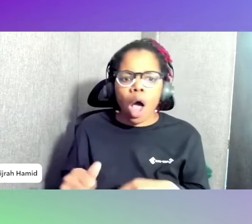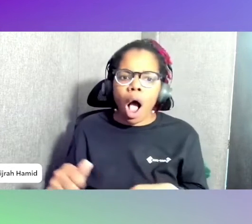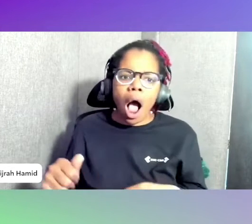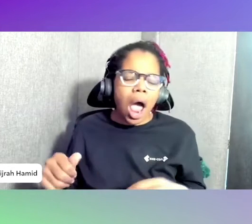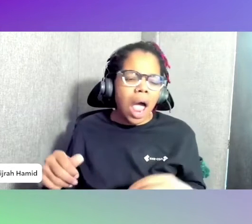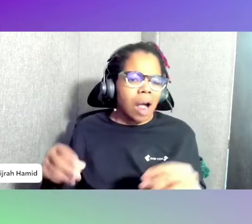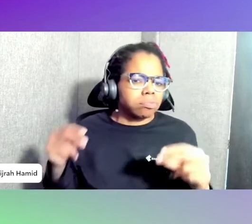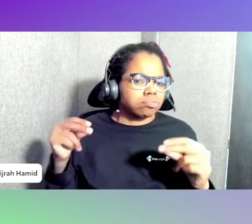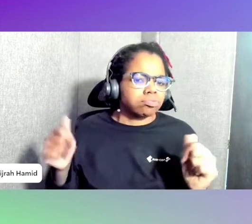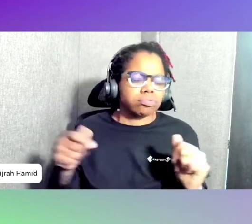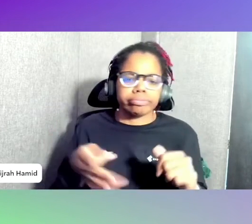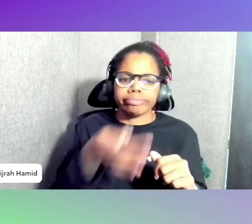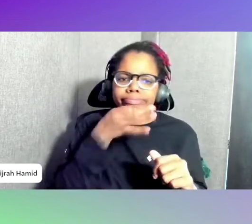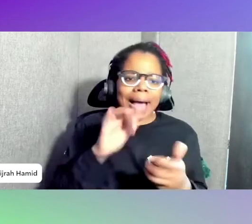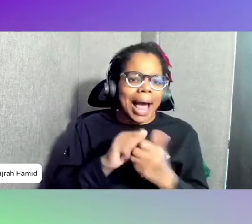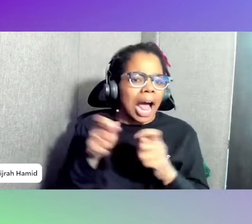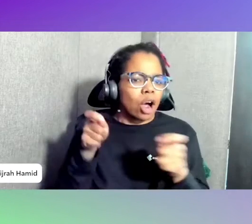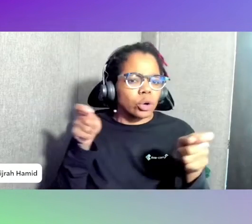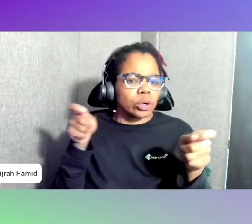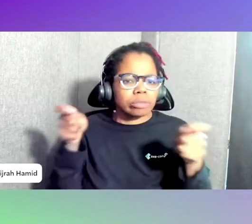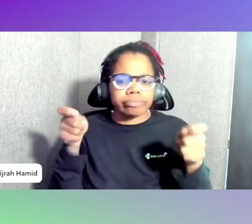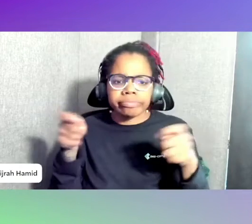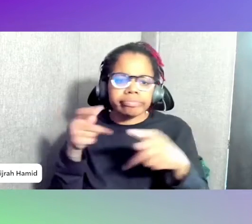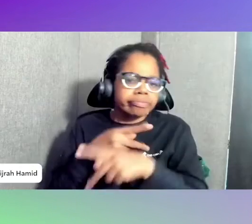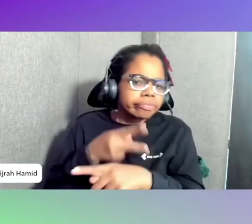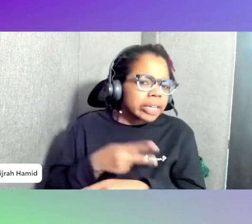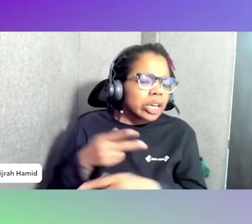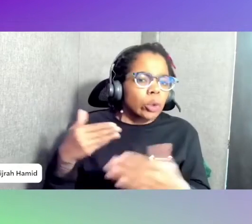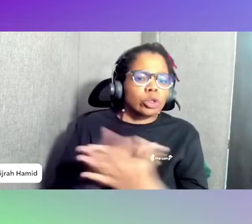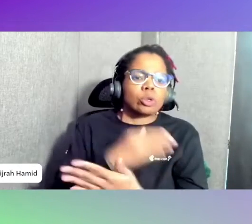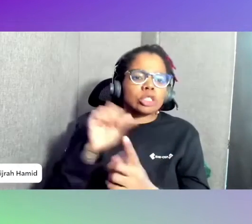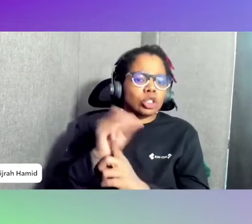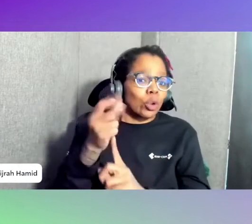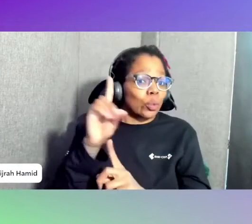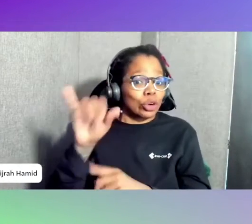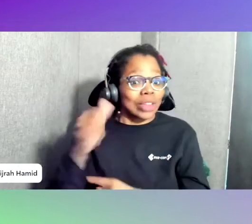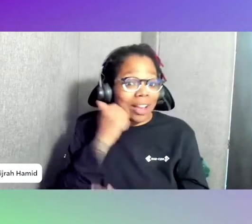that we half to dissuade about disabled people. We're